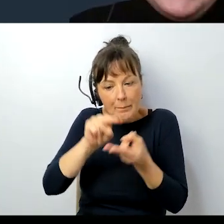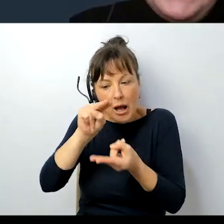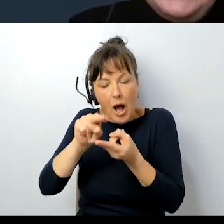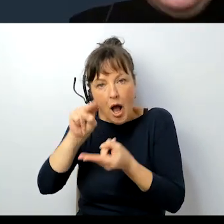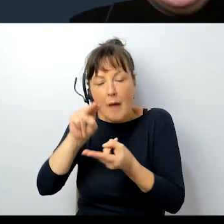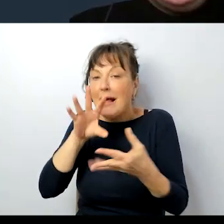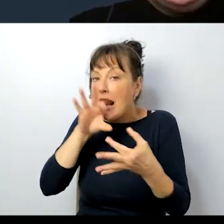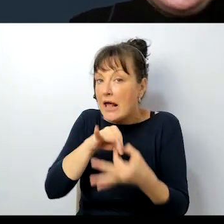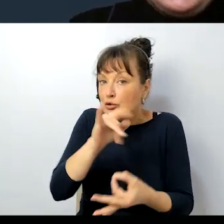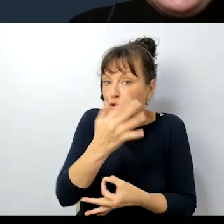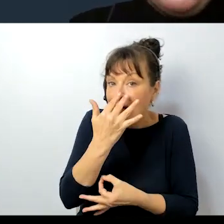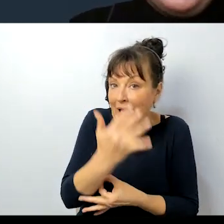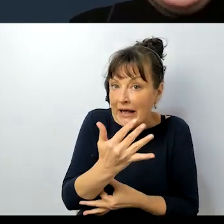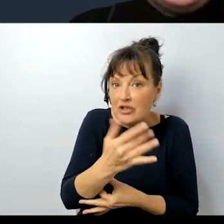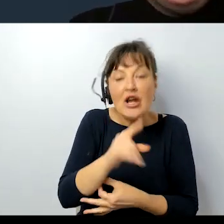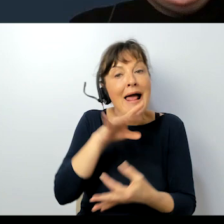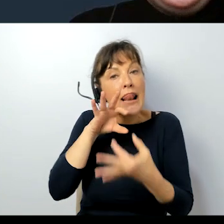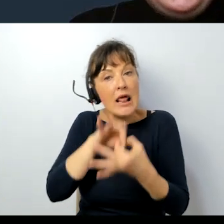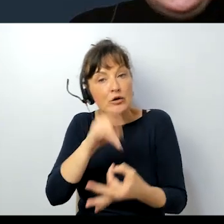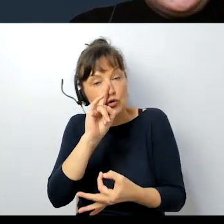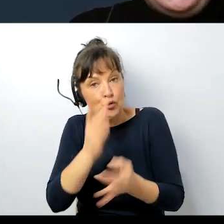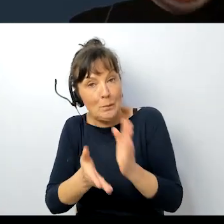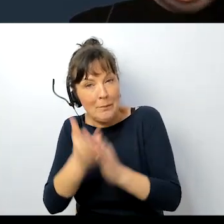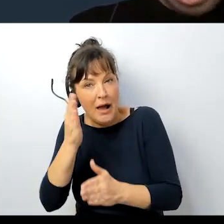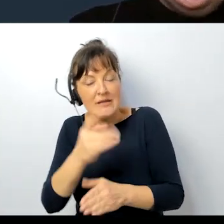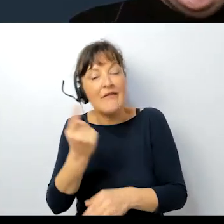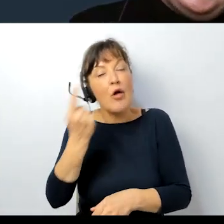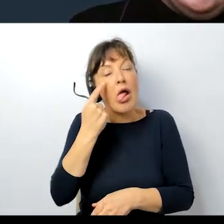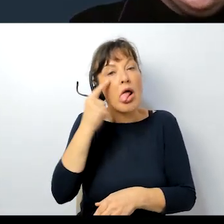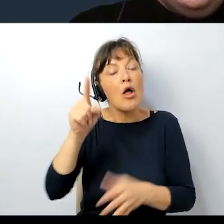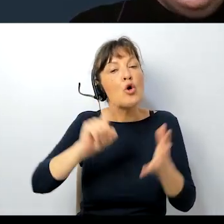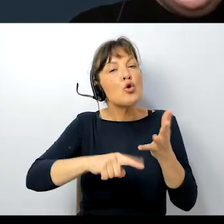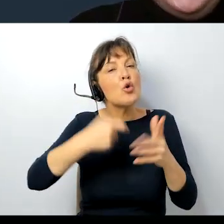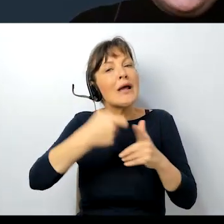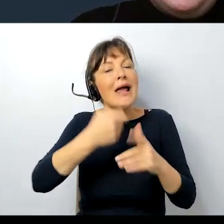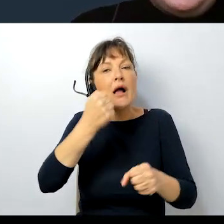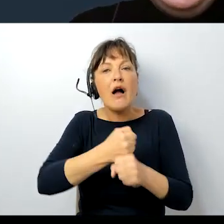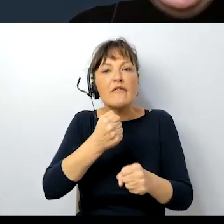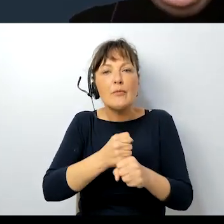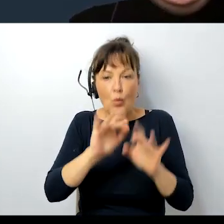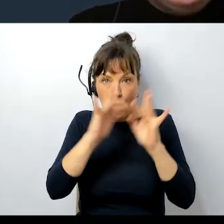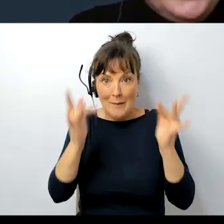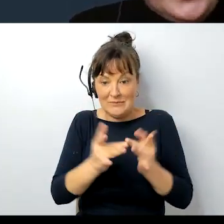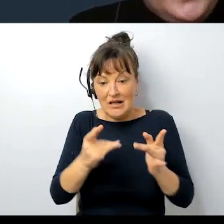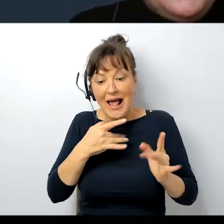minimum salary which increases based on the age or stage of your apprenticeship. You'll find out